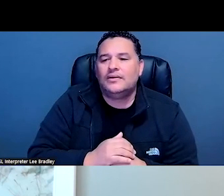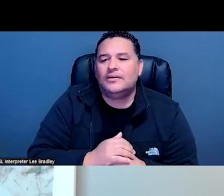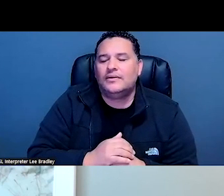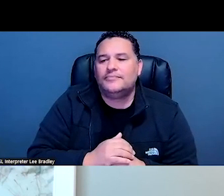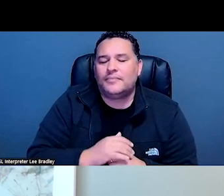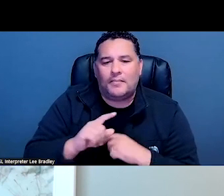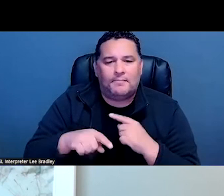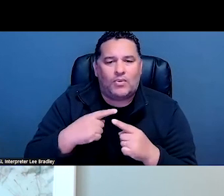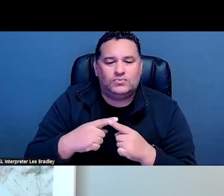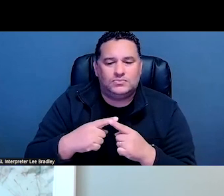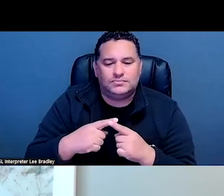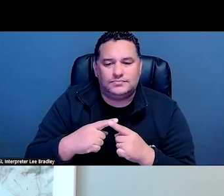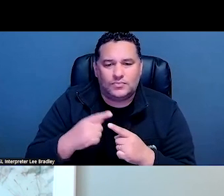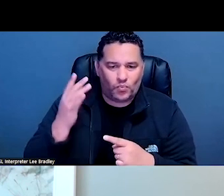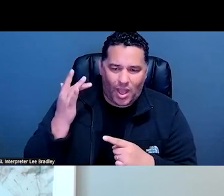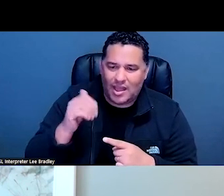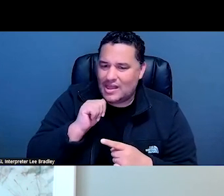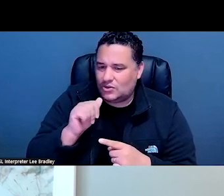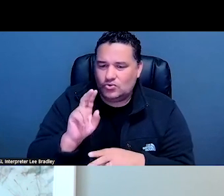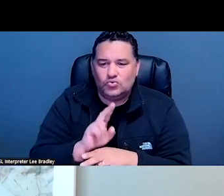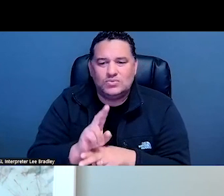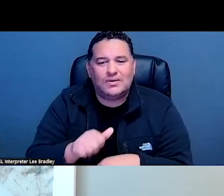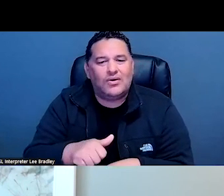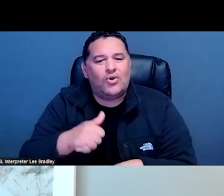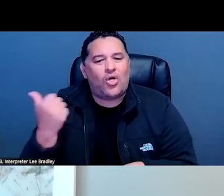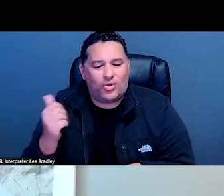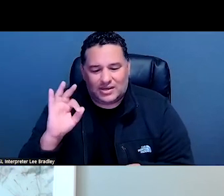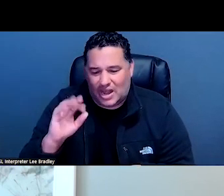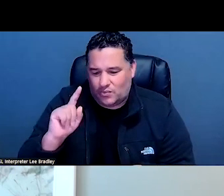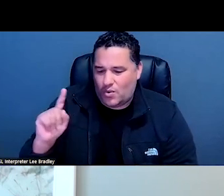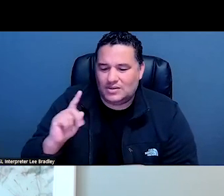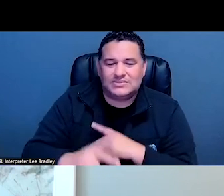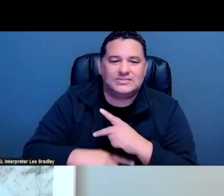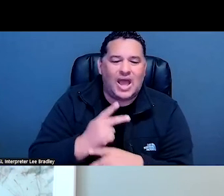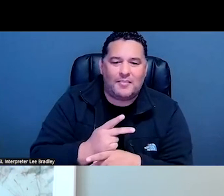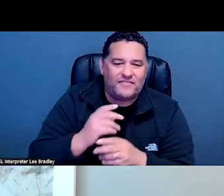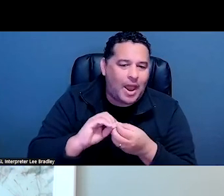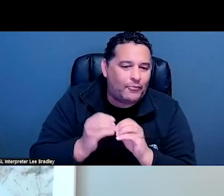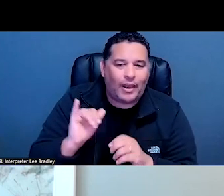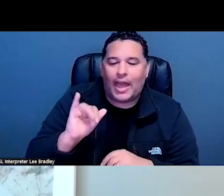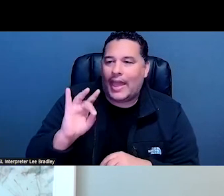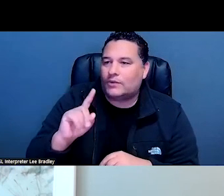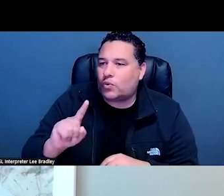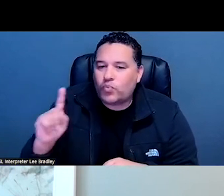S -- STILL , ON WHY IS, WHY DIDN'T WE USE ANOTHER -- YOU KNOW